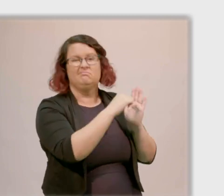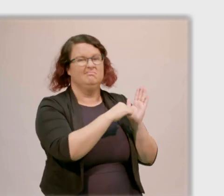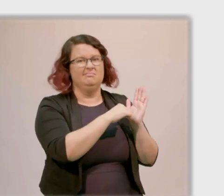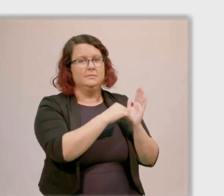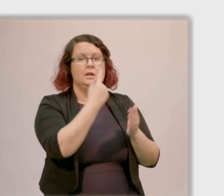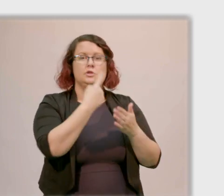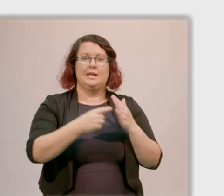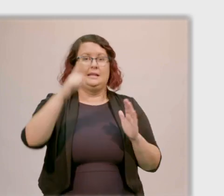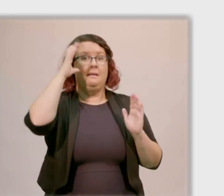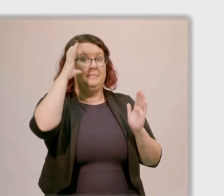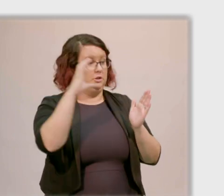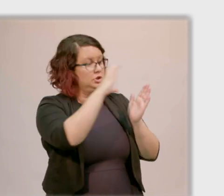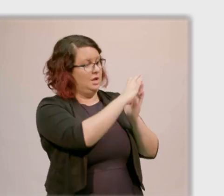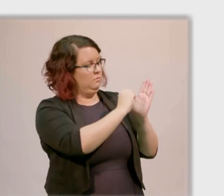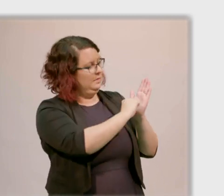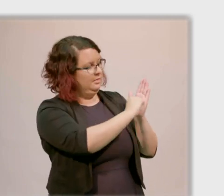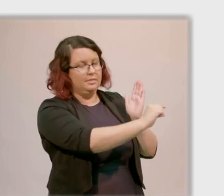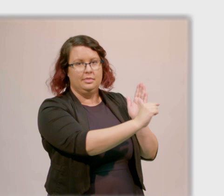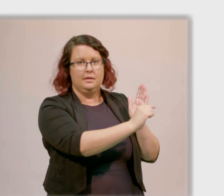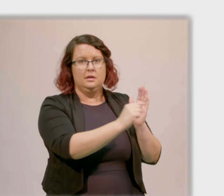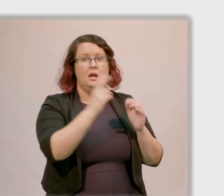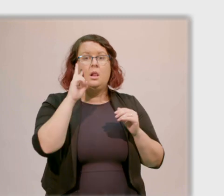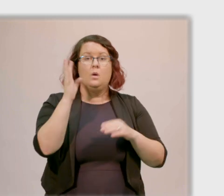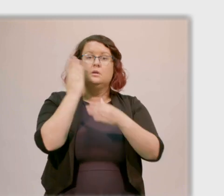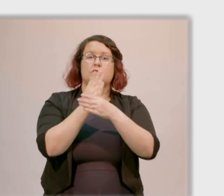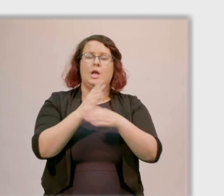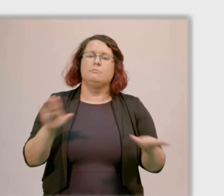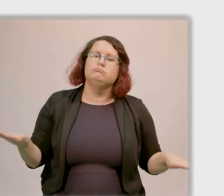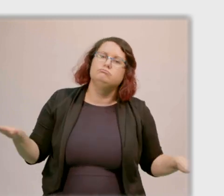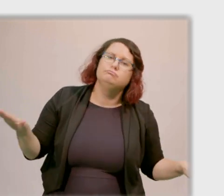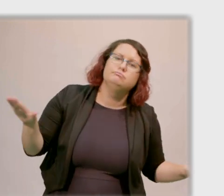It's a labelled image of a shark, and it's shown swimming in the ocean.